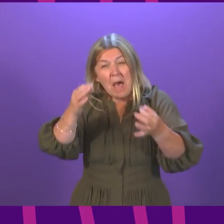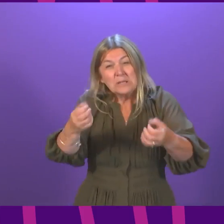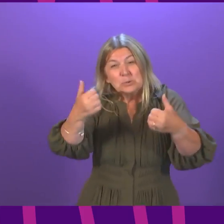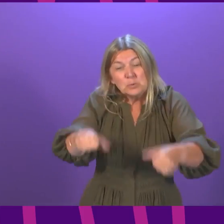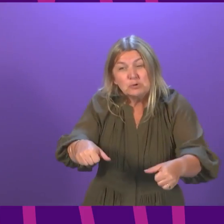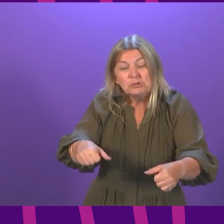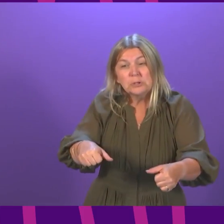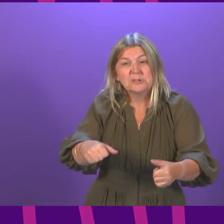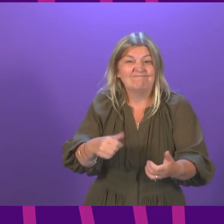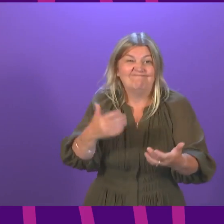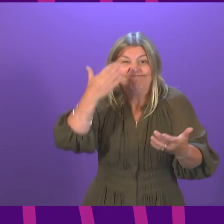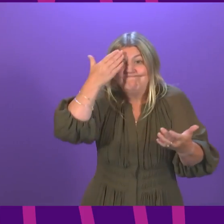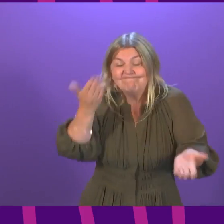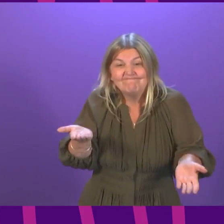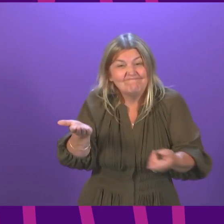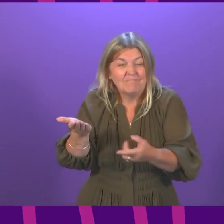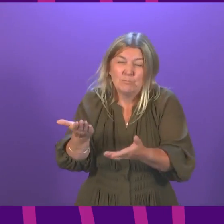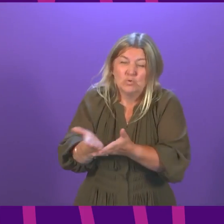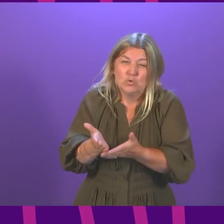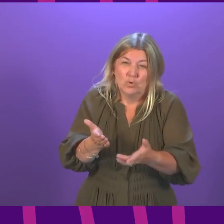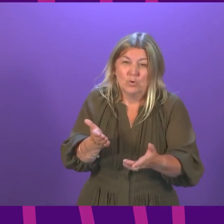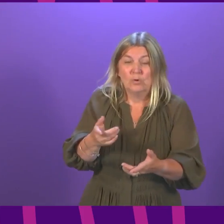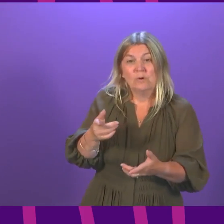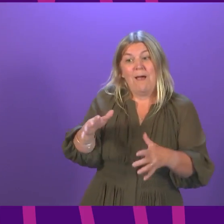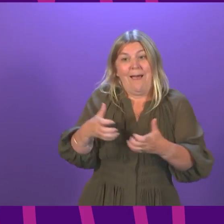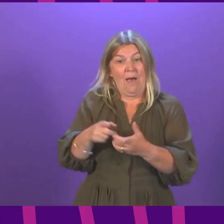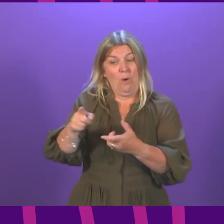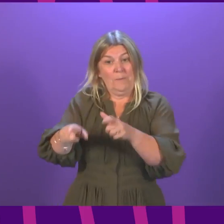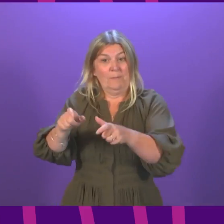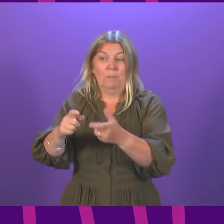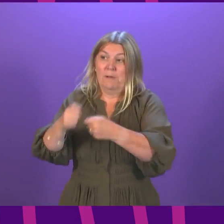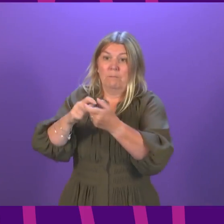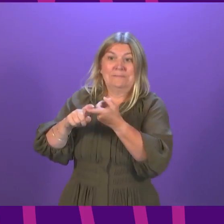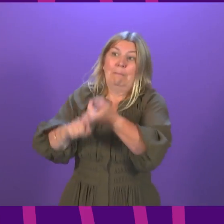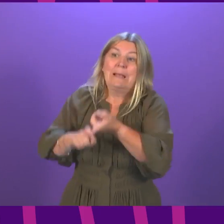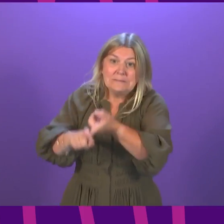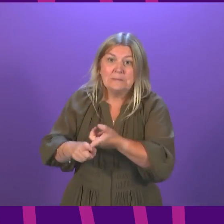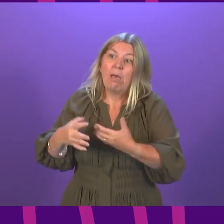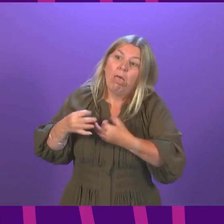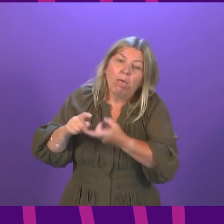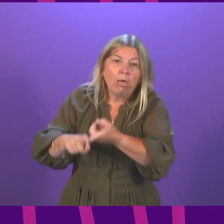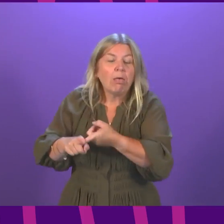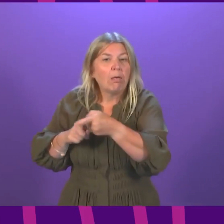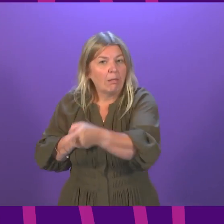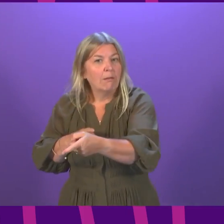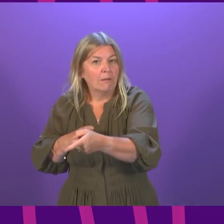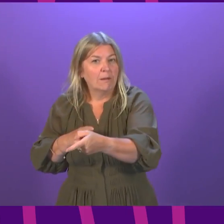in terms of how we treat benzodiazepine dependency, but we need a treatment offer that is far